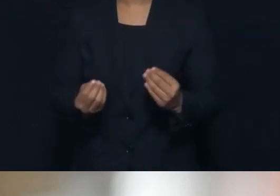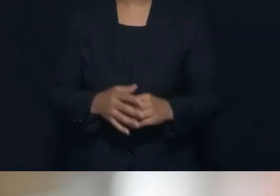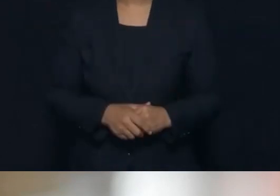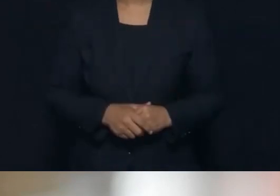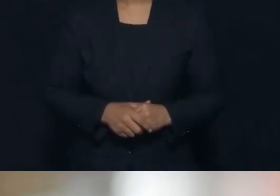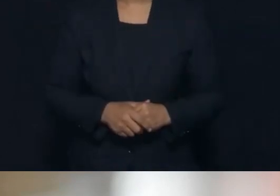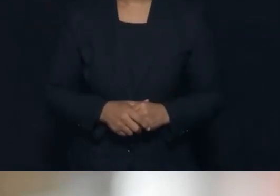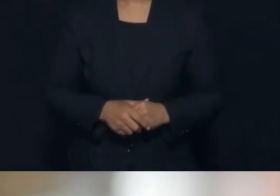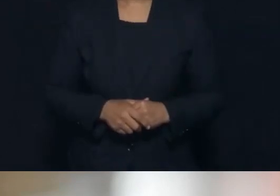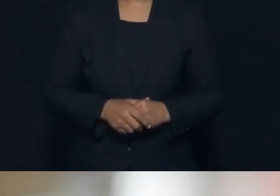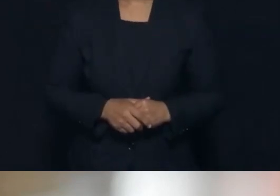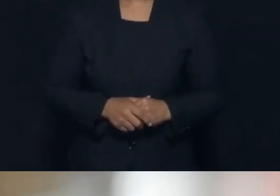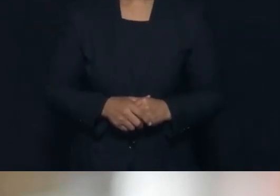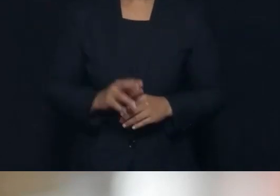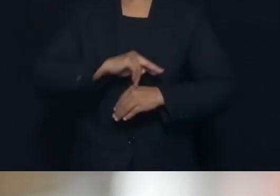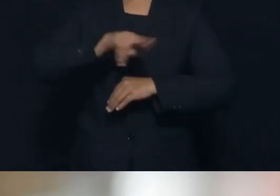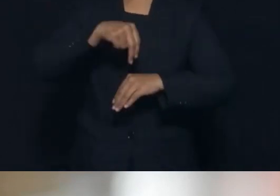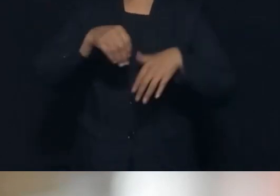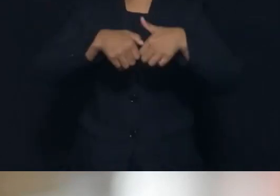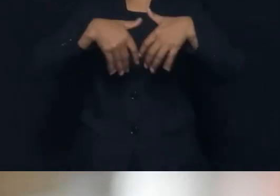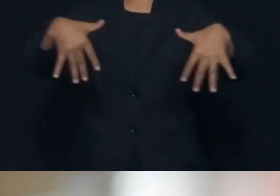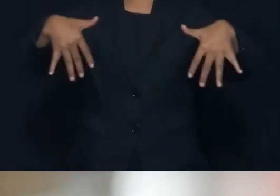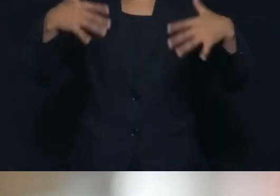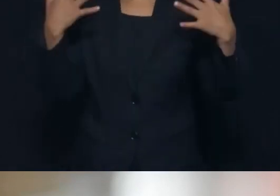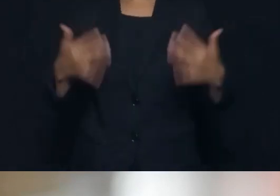the competences to do, to be aware, to have skills and knowledge to implement.